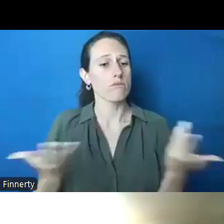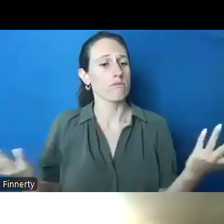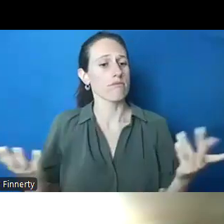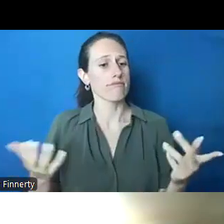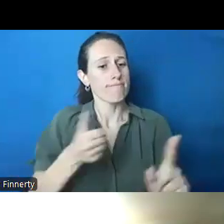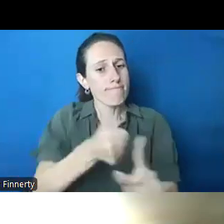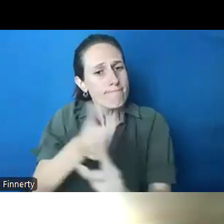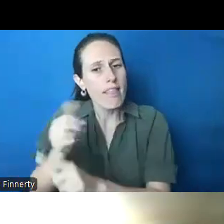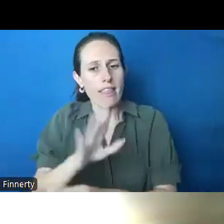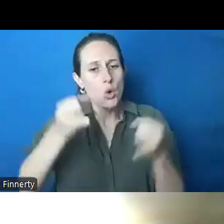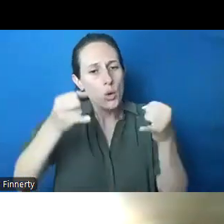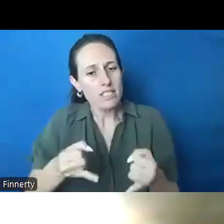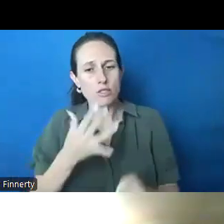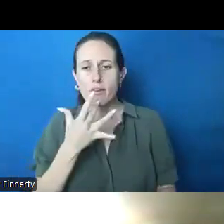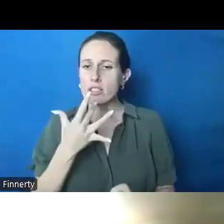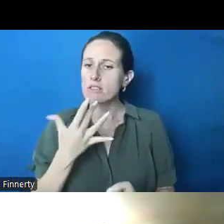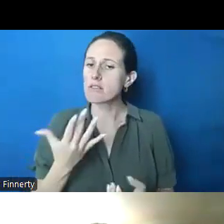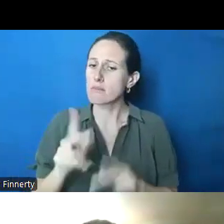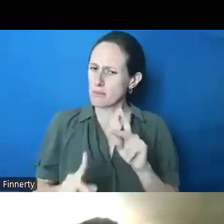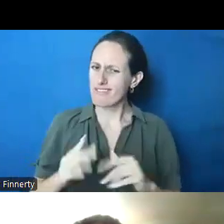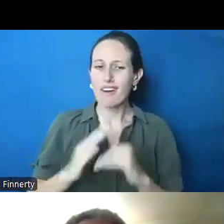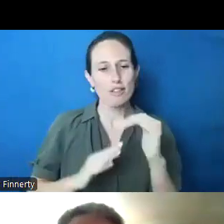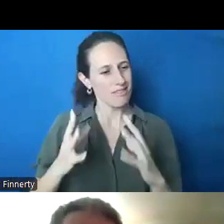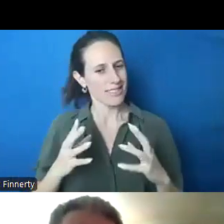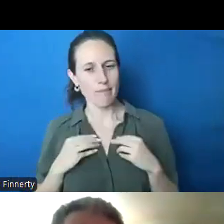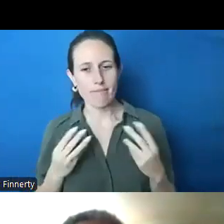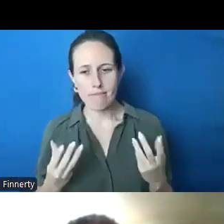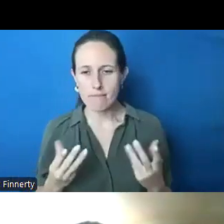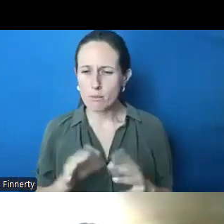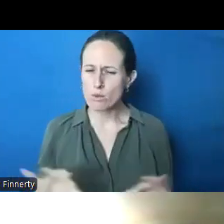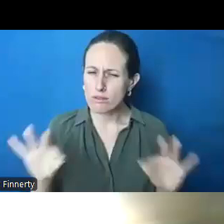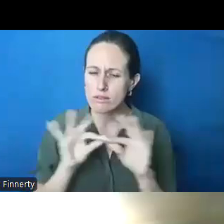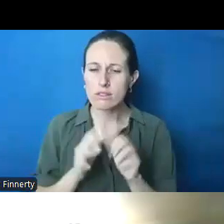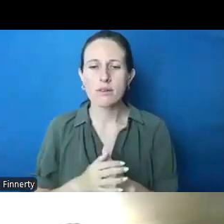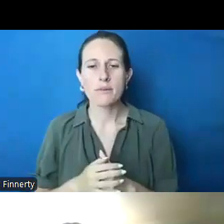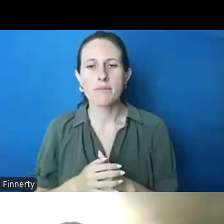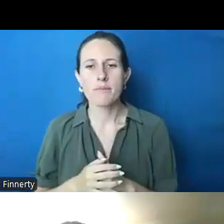language they choose to be comfortable with. In terms of how I identify as having a